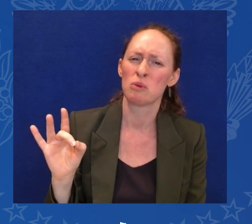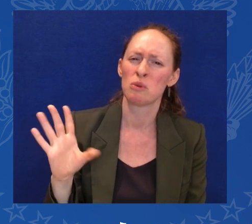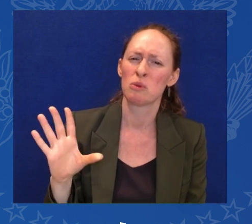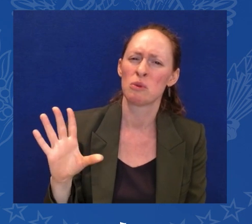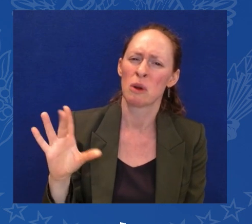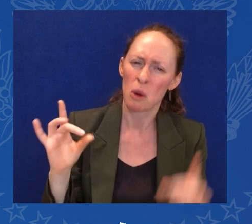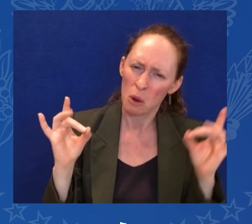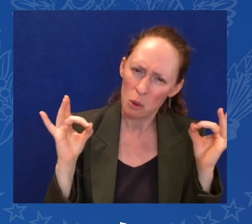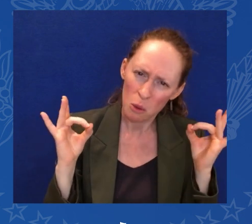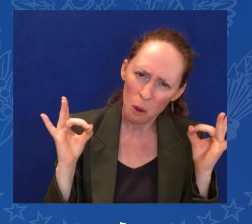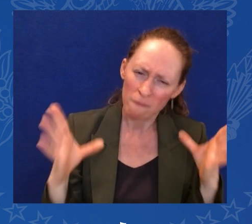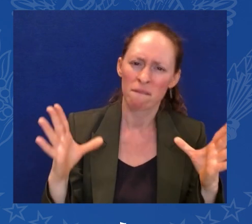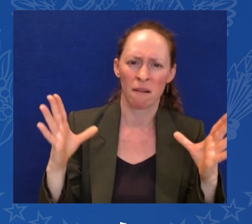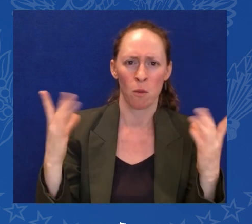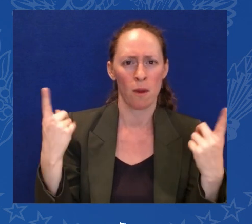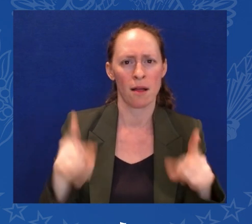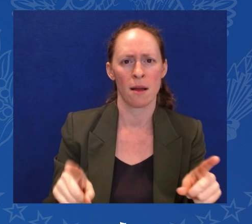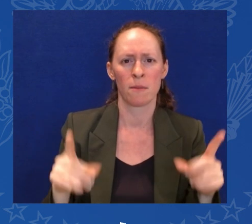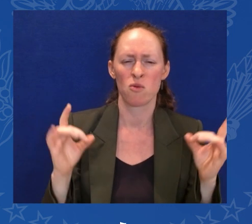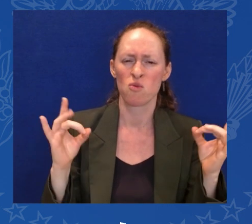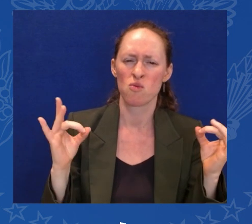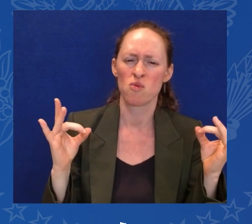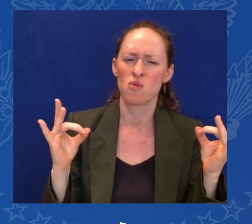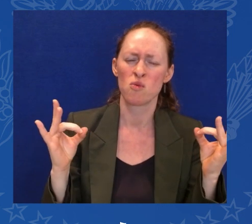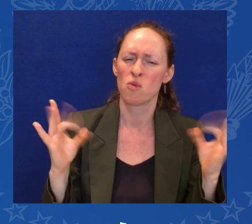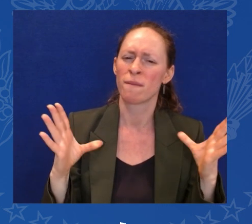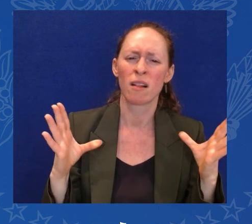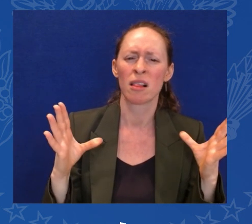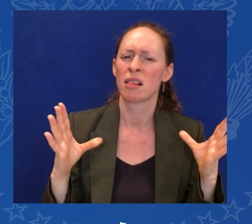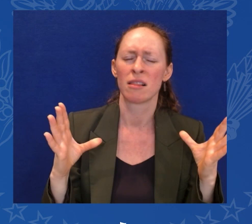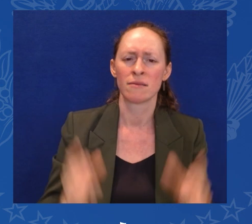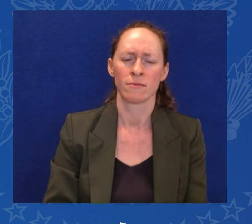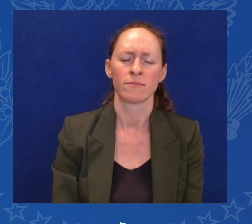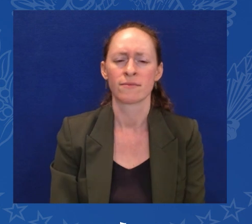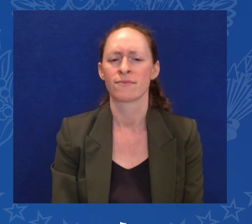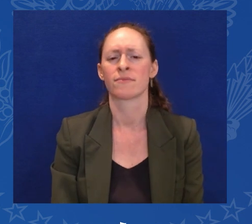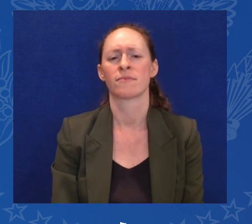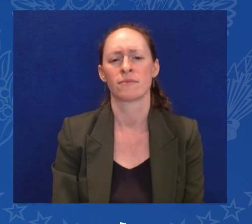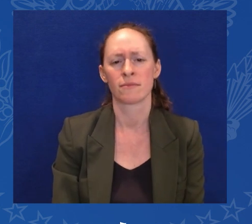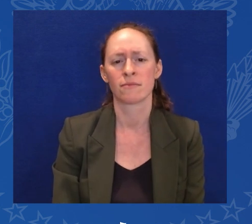And, seriously, all you moms out there, imagine the courage it took to say,